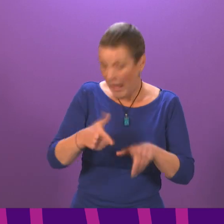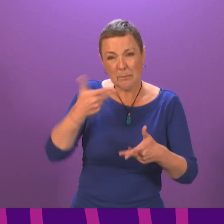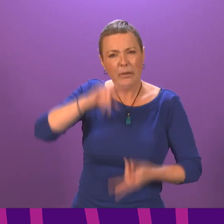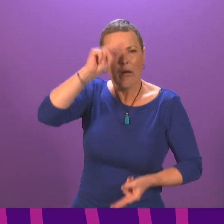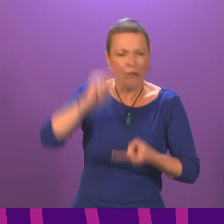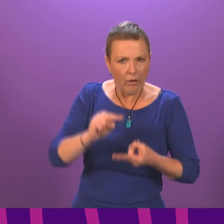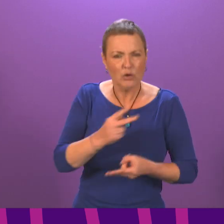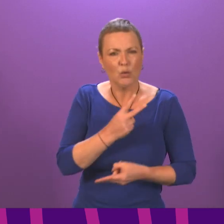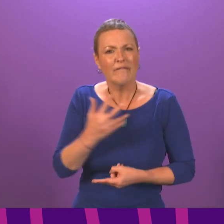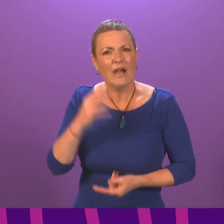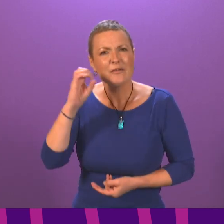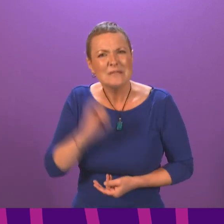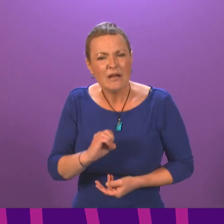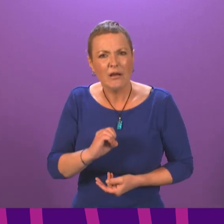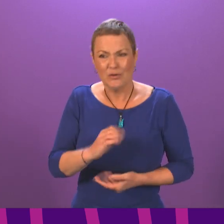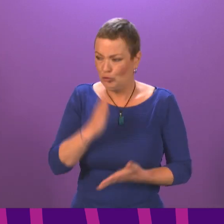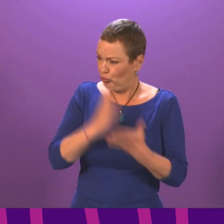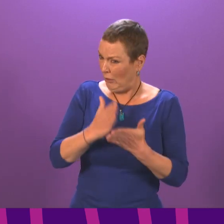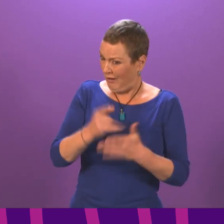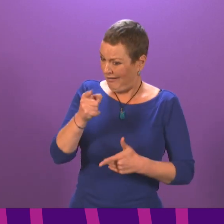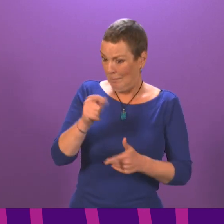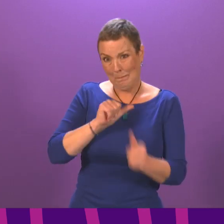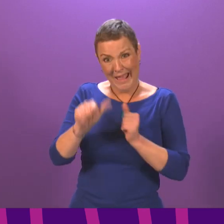was much greater than the drop across Scotland as a whole—at the time, that was 9 per cent.